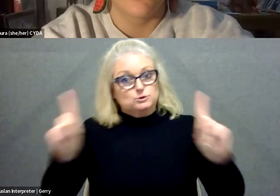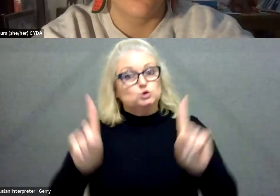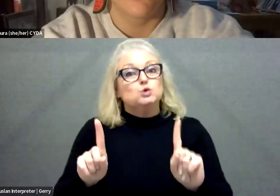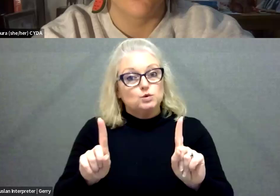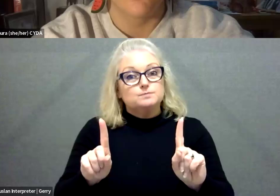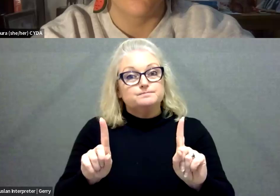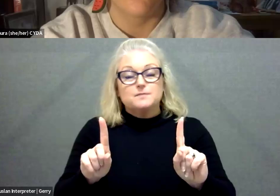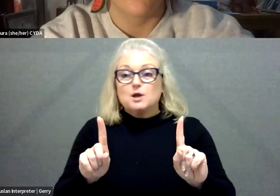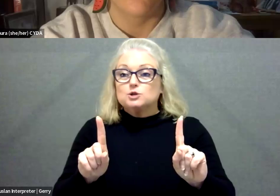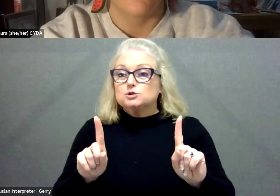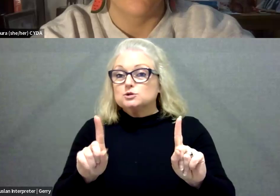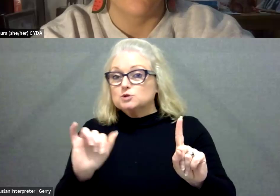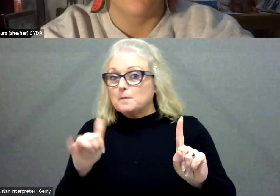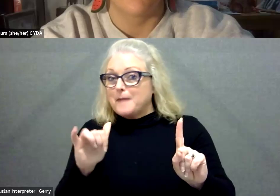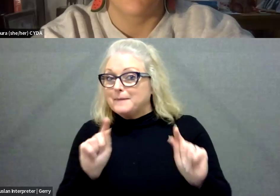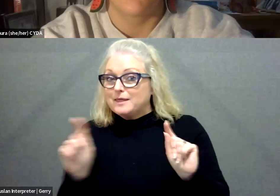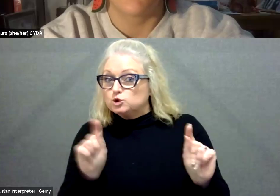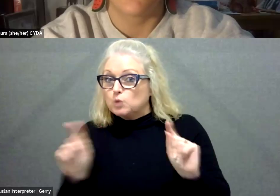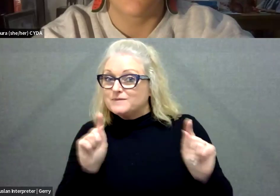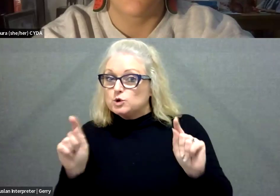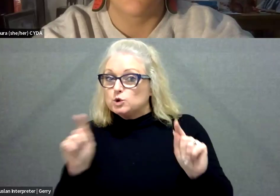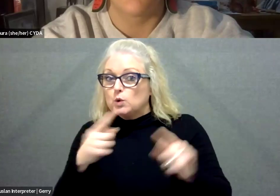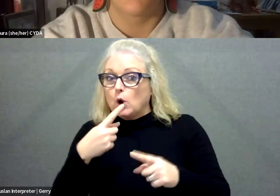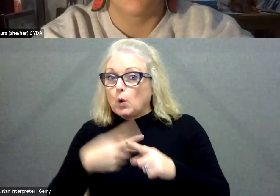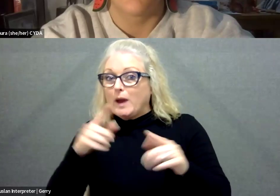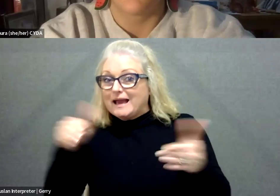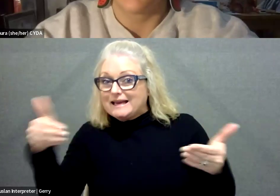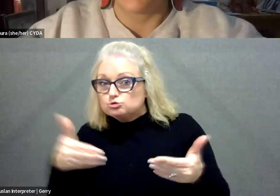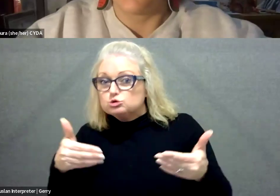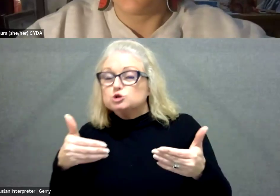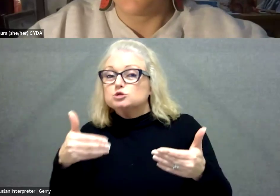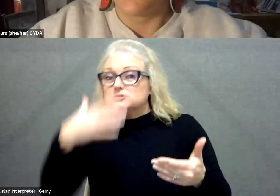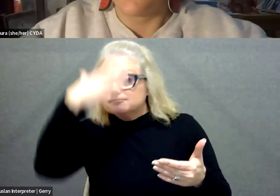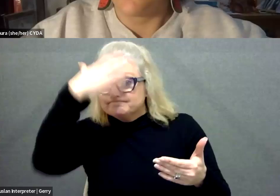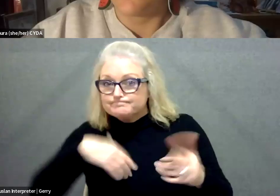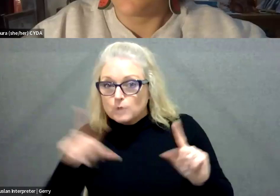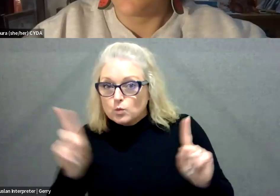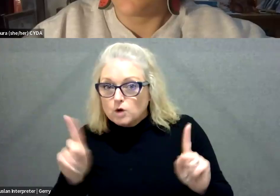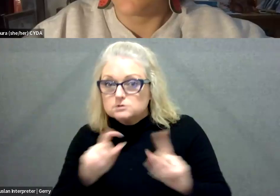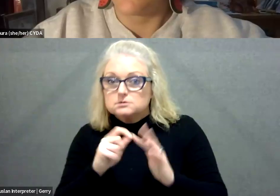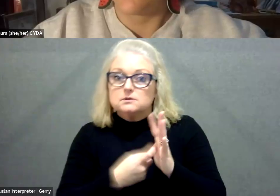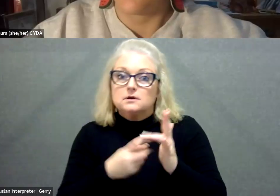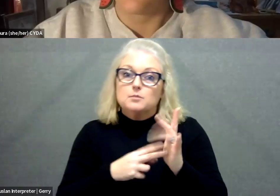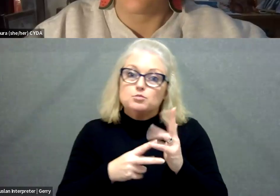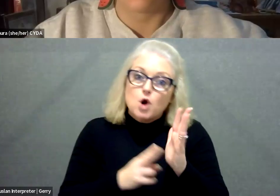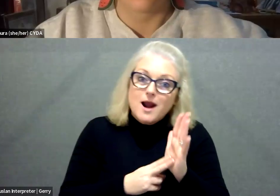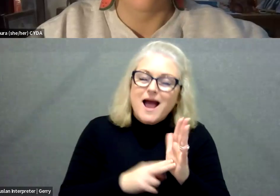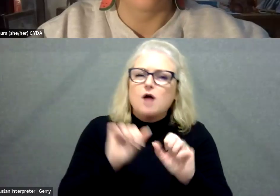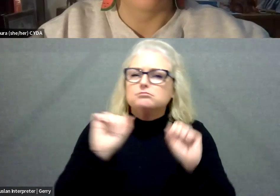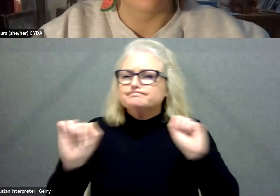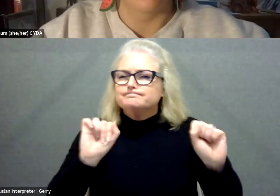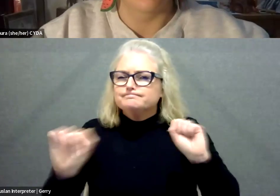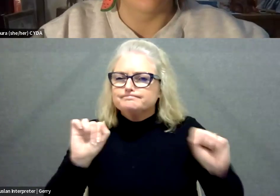your names, where you are calling in from, visual description, pronouns, so we'll start with Chloe?